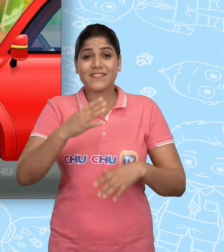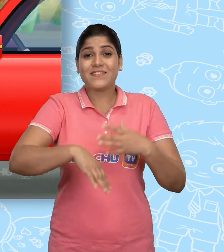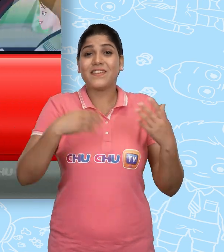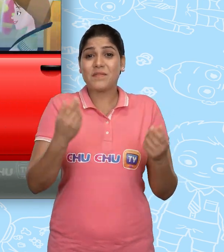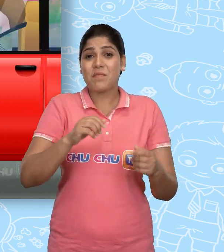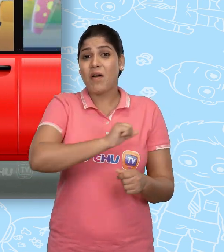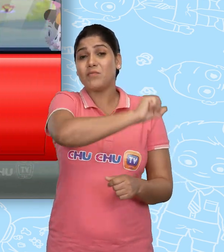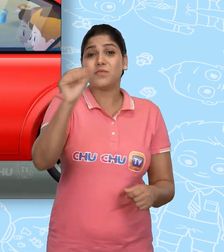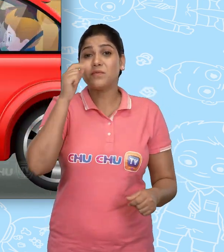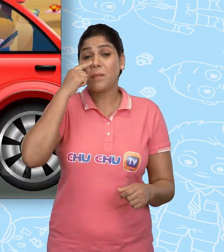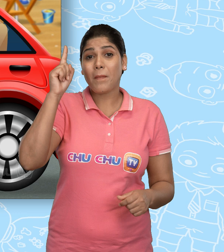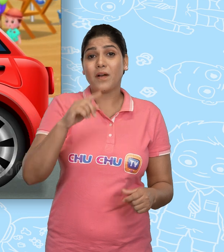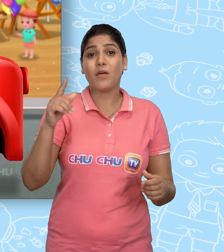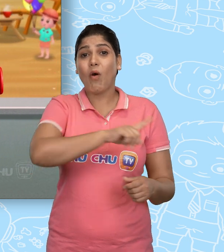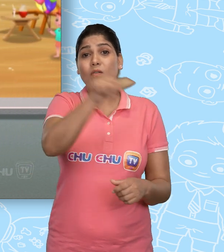Mother then drove them all to the beach.